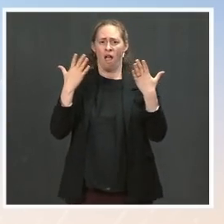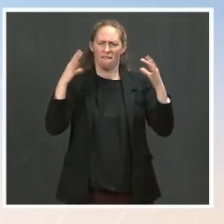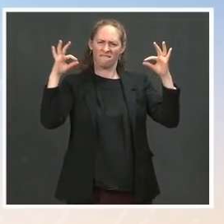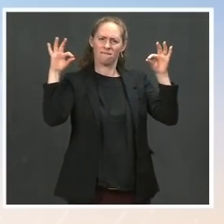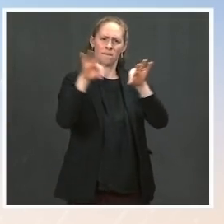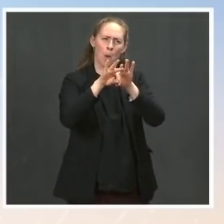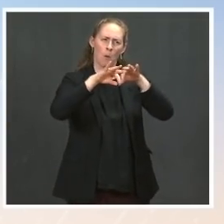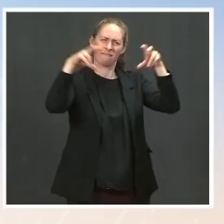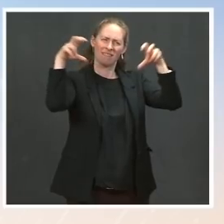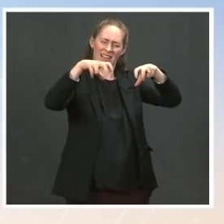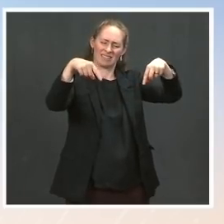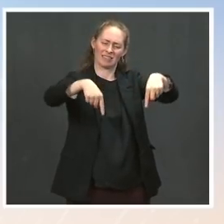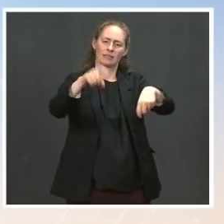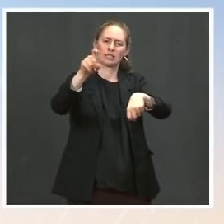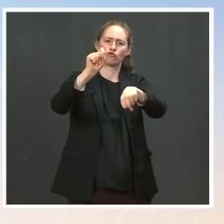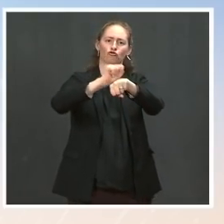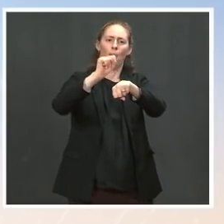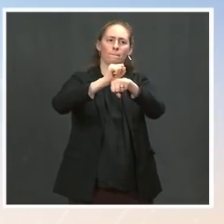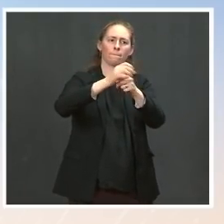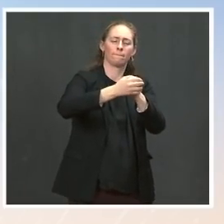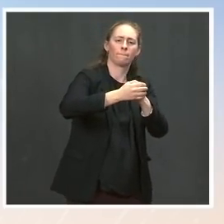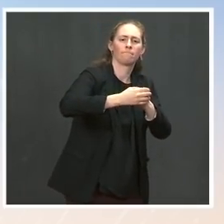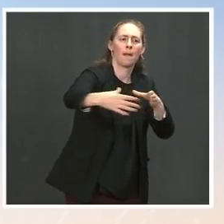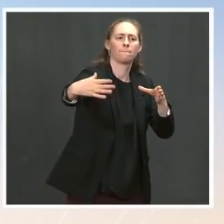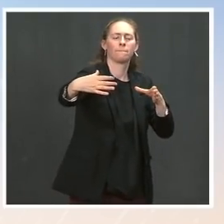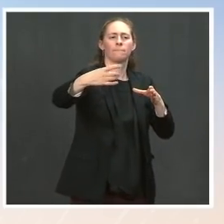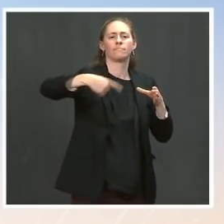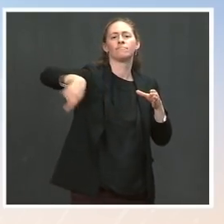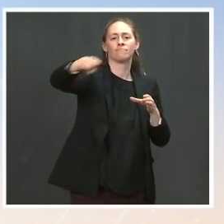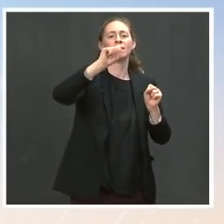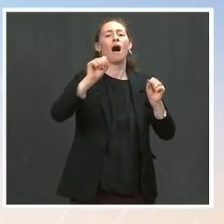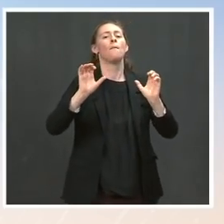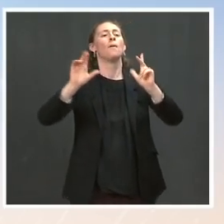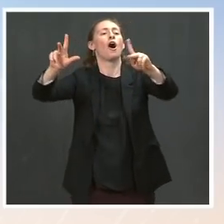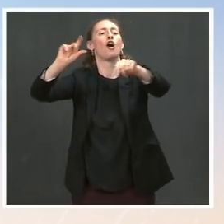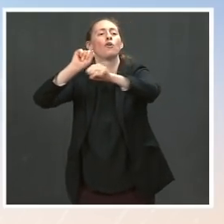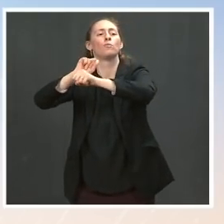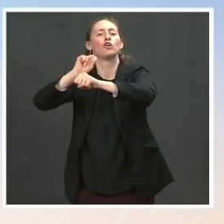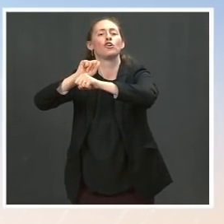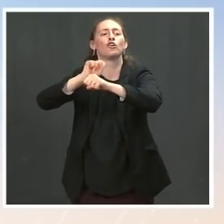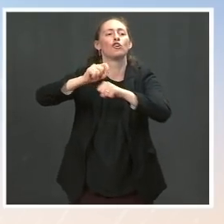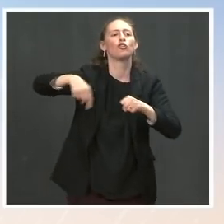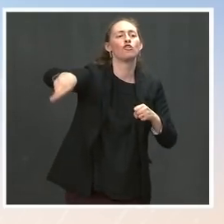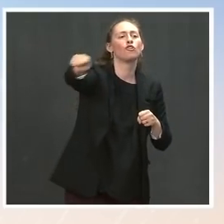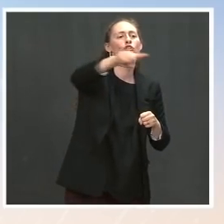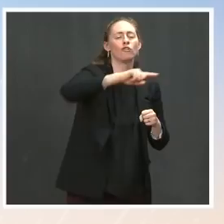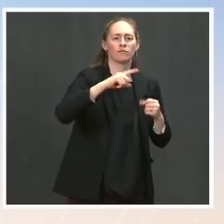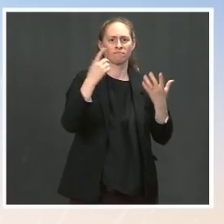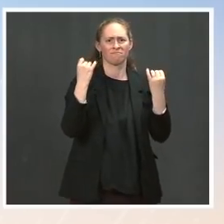on helping put back to work the millions of men and women who don't have college degrees;